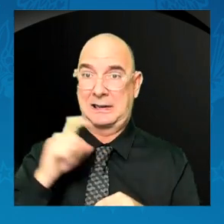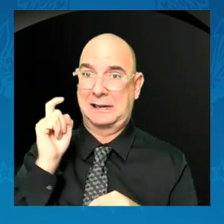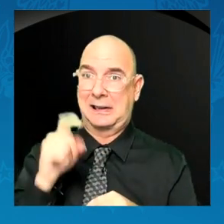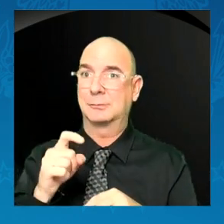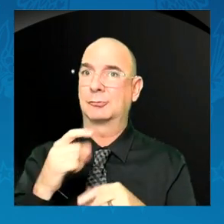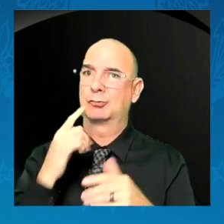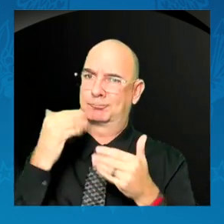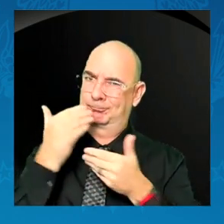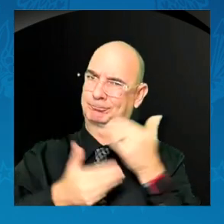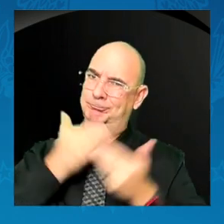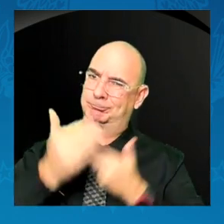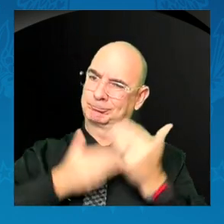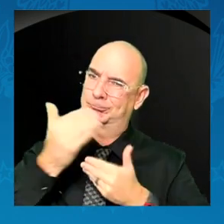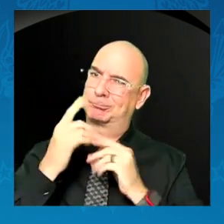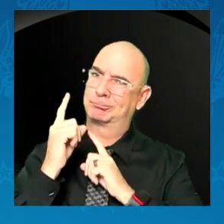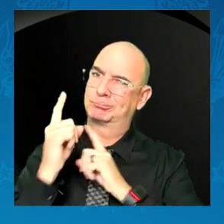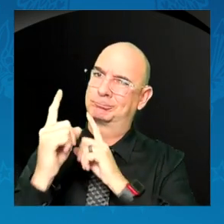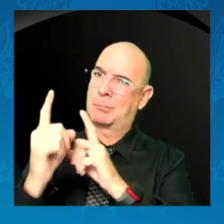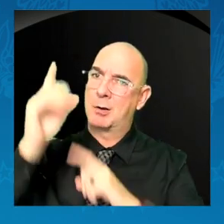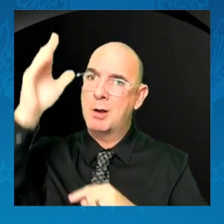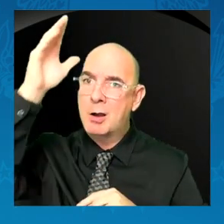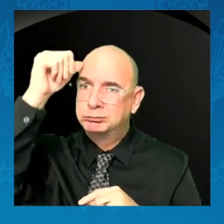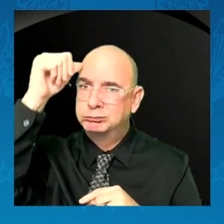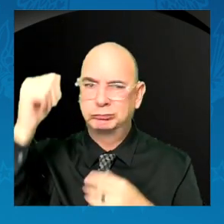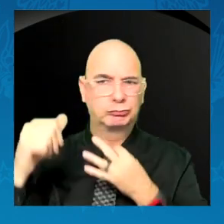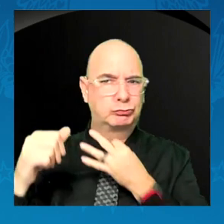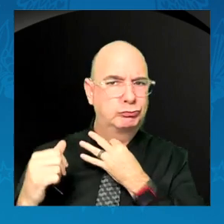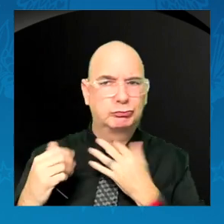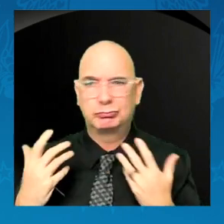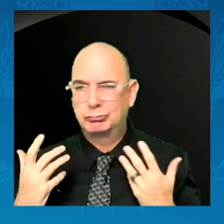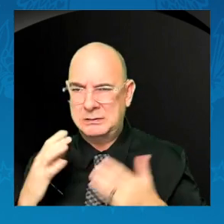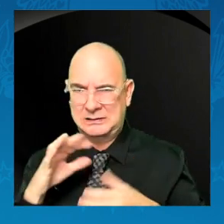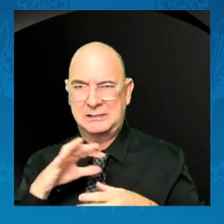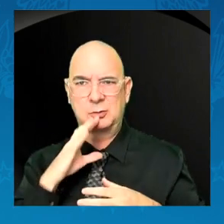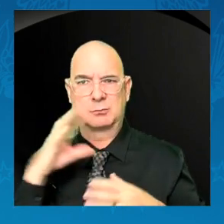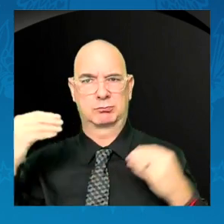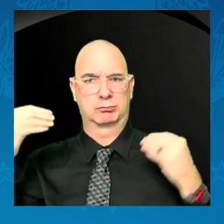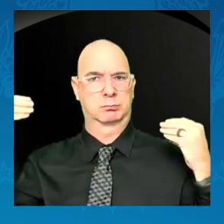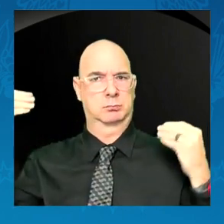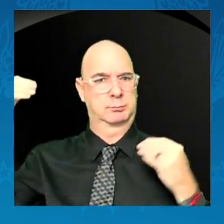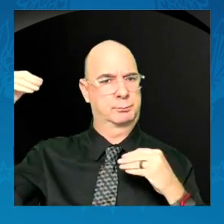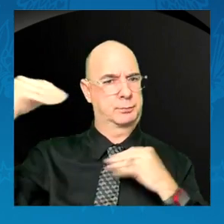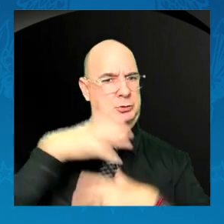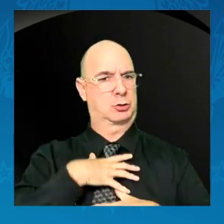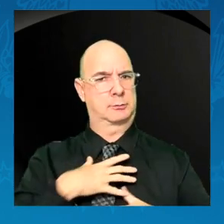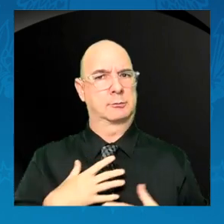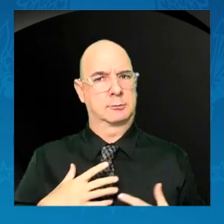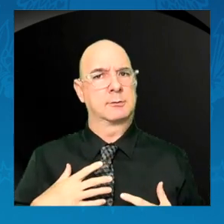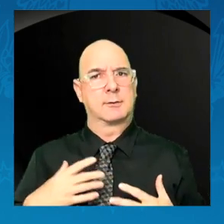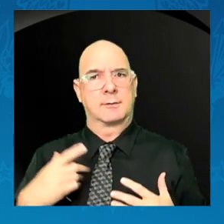curiosity, spirit and opportunity indeed. Now is the time, and this is truly our opportunity